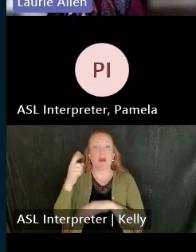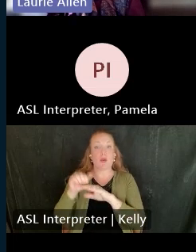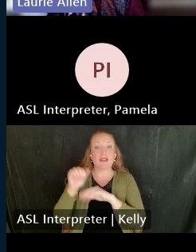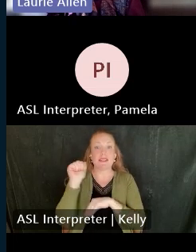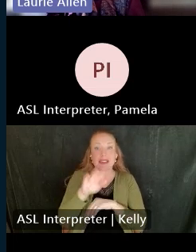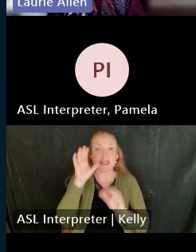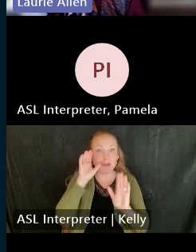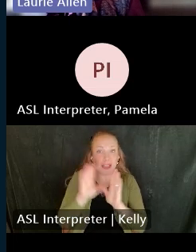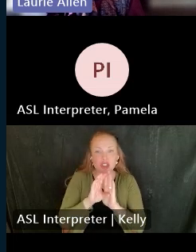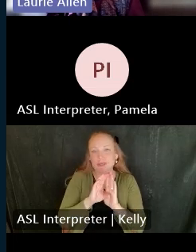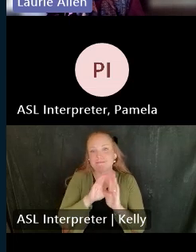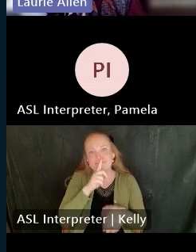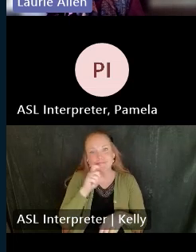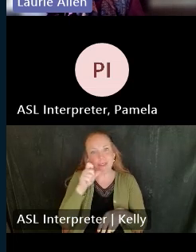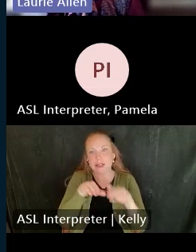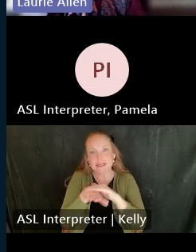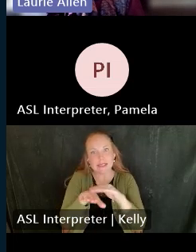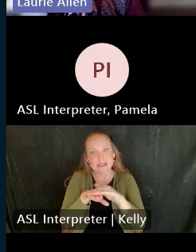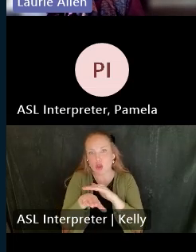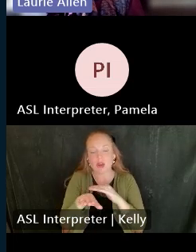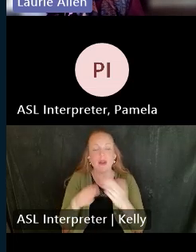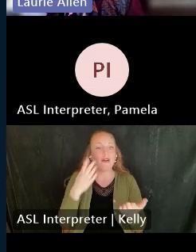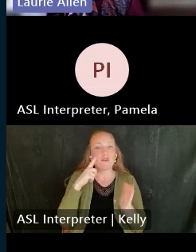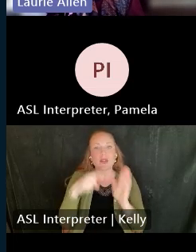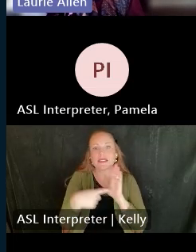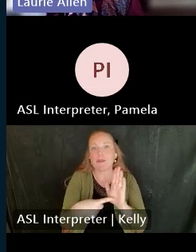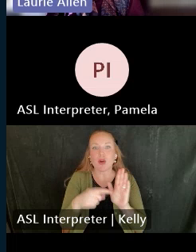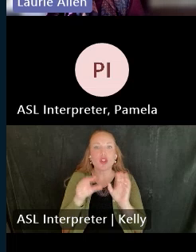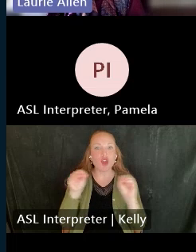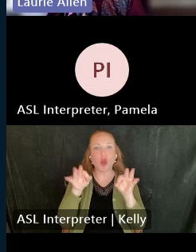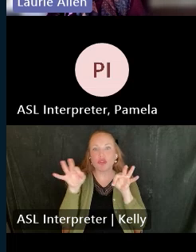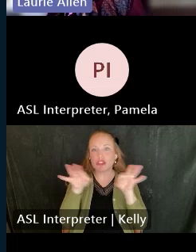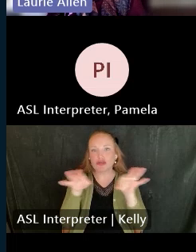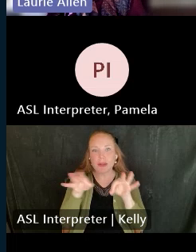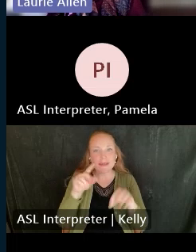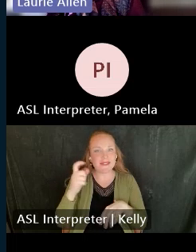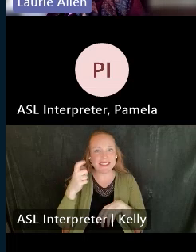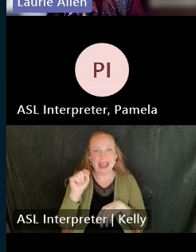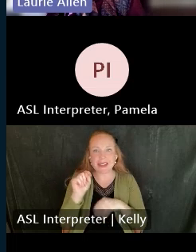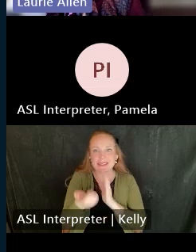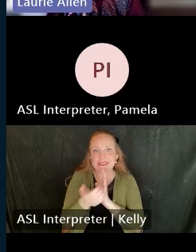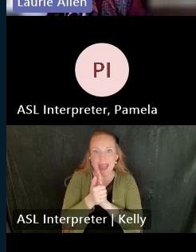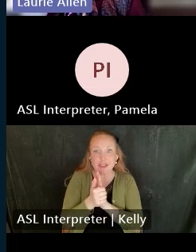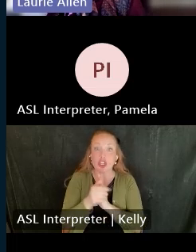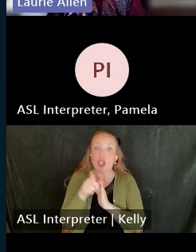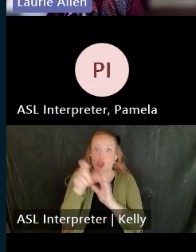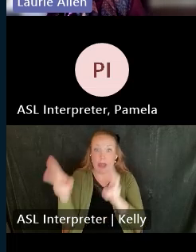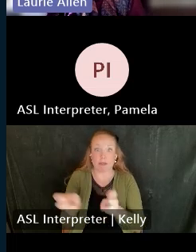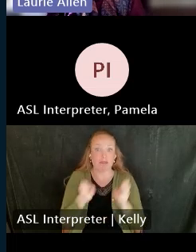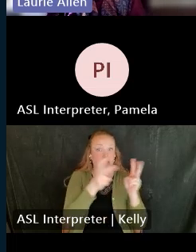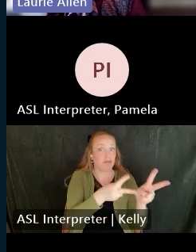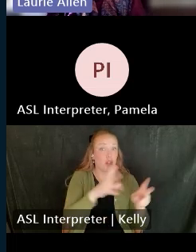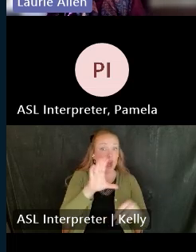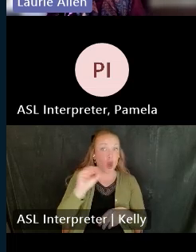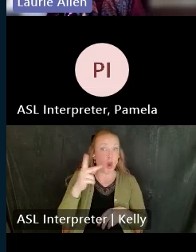So, for example, it doesn't have that descriptive text that I mentioned. You can drop it into Copilot chat and it's going to describe the image for you.